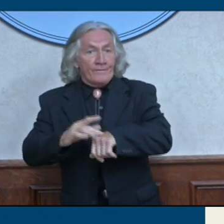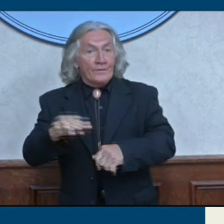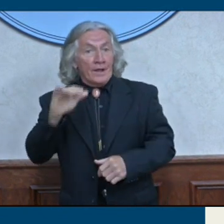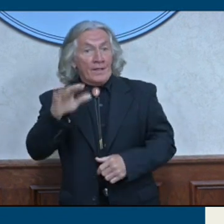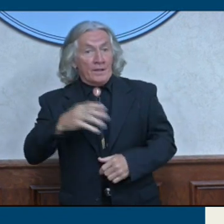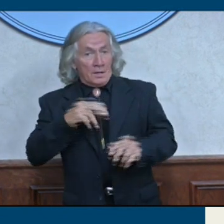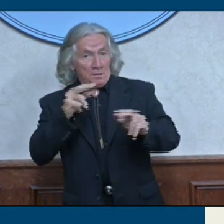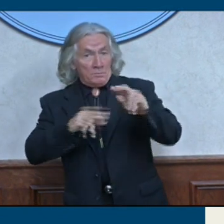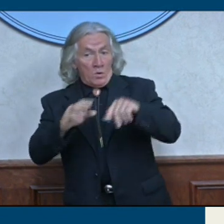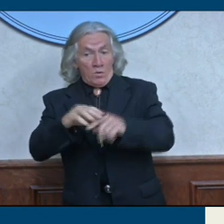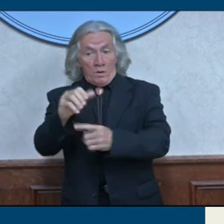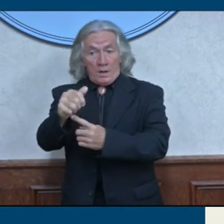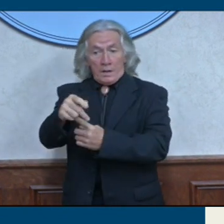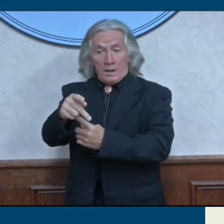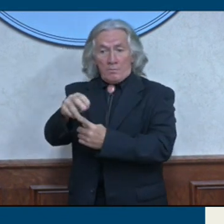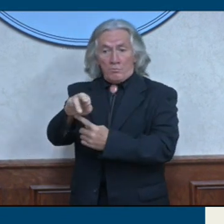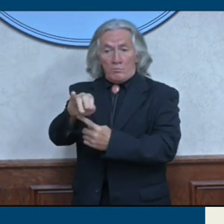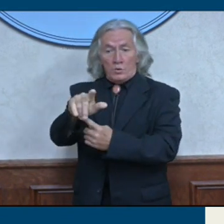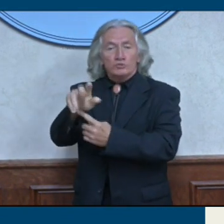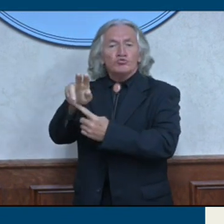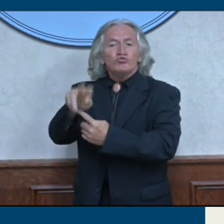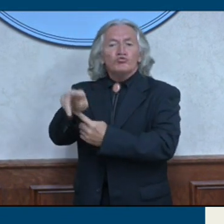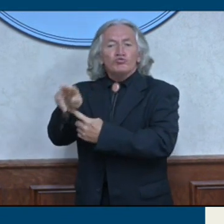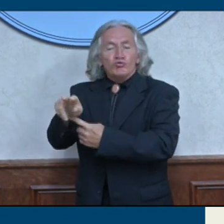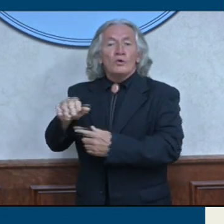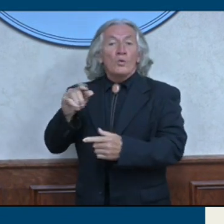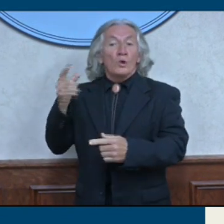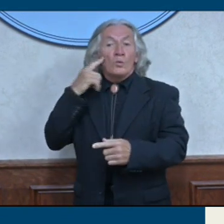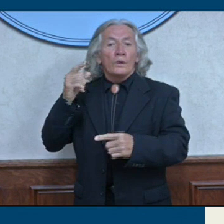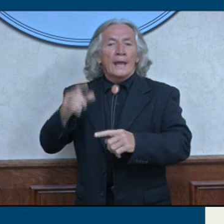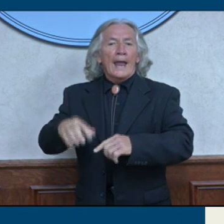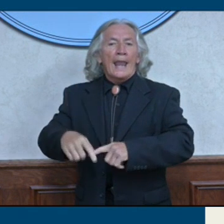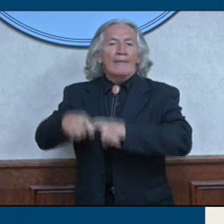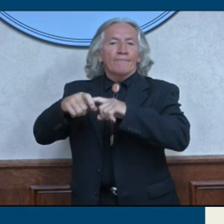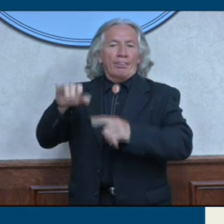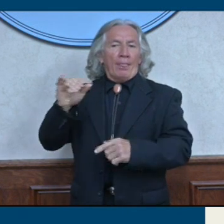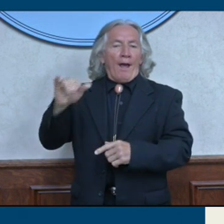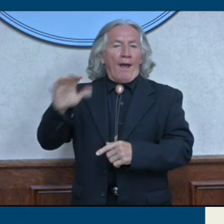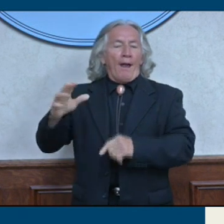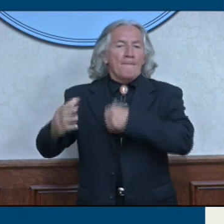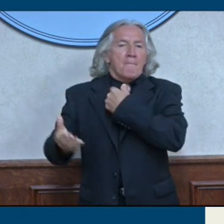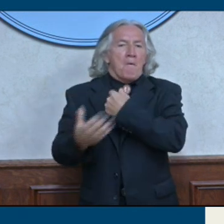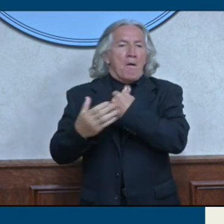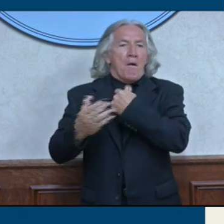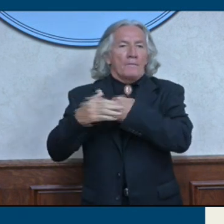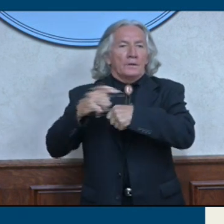PROHIBITION ON ELECTIVE THAT ROSE TO ALMOST 22,000 BEDS AND SINCE THAT TIME SINCE ON APRIL